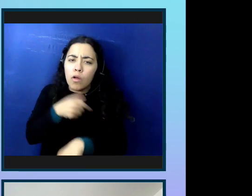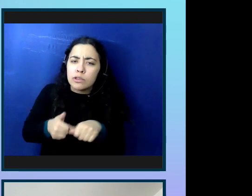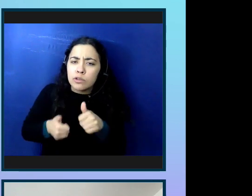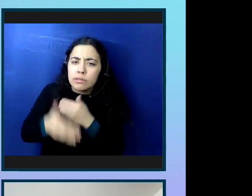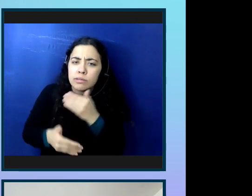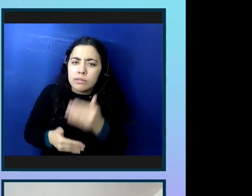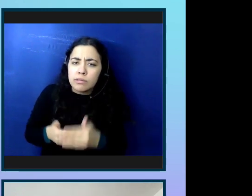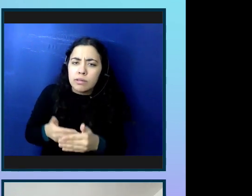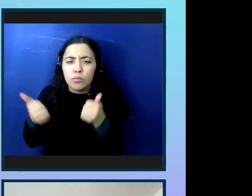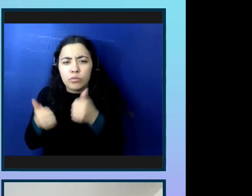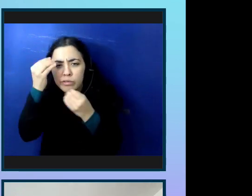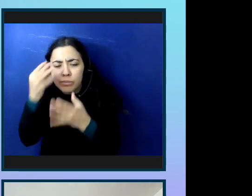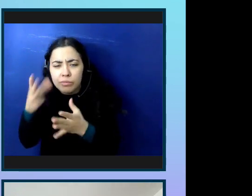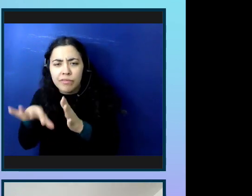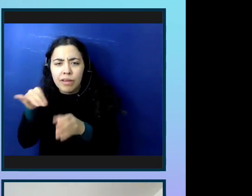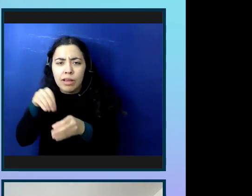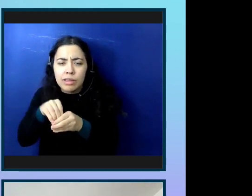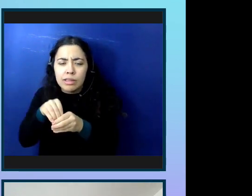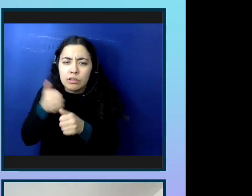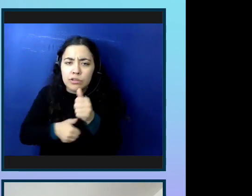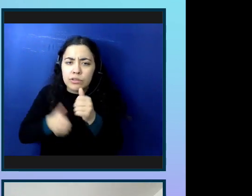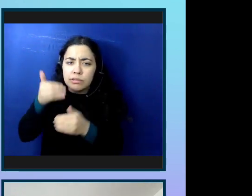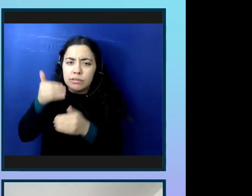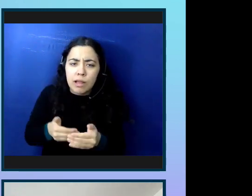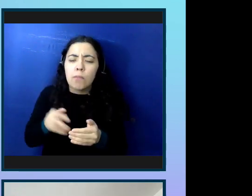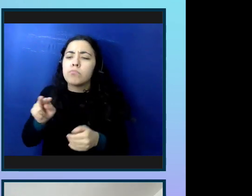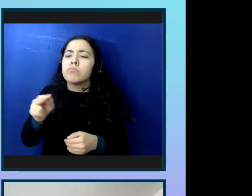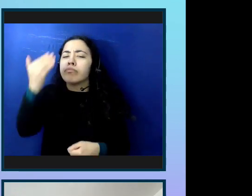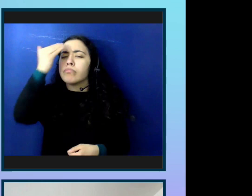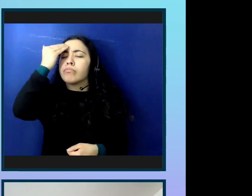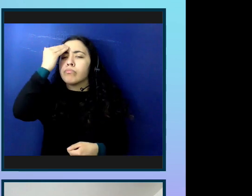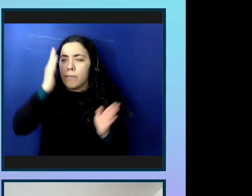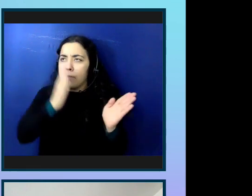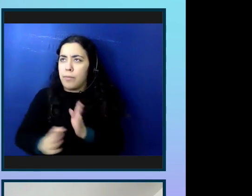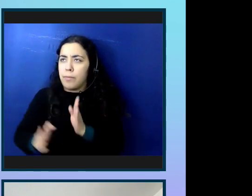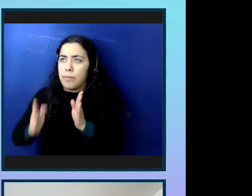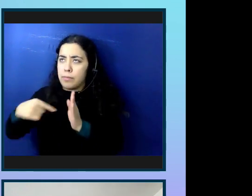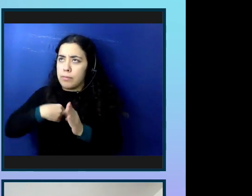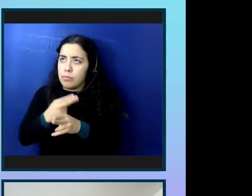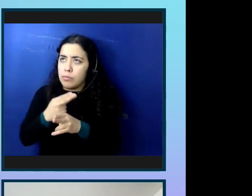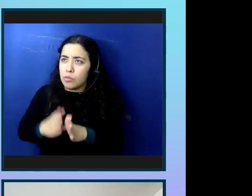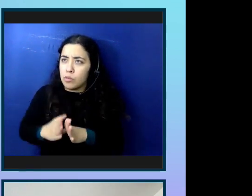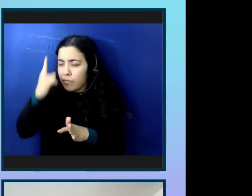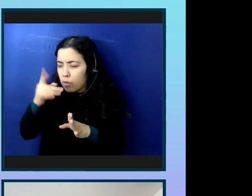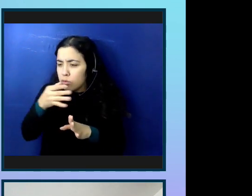will need to use for each step, is a great way to like not only prepare a user for the flow that they're about to go through,